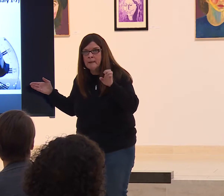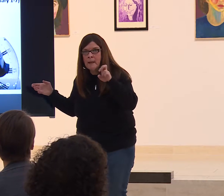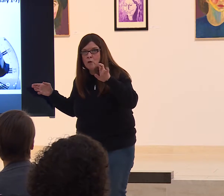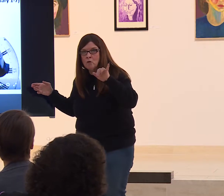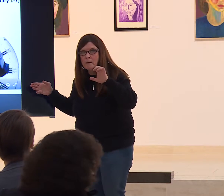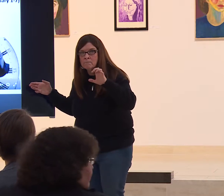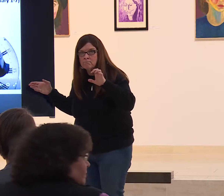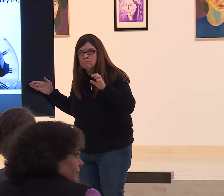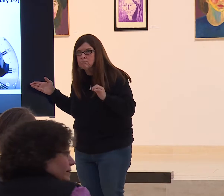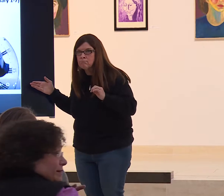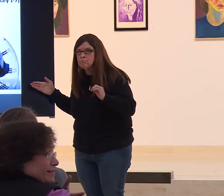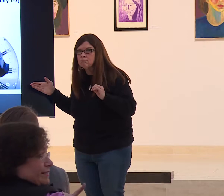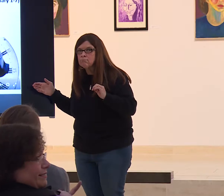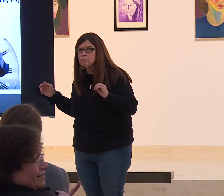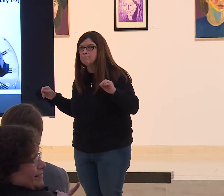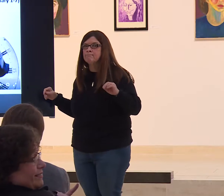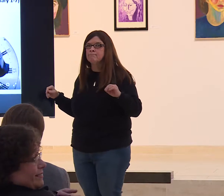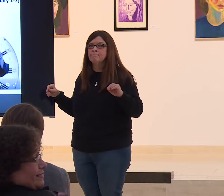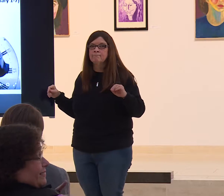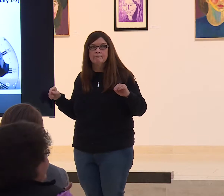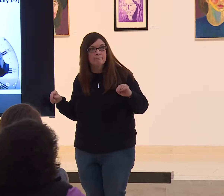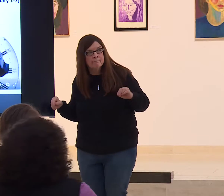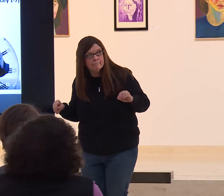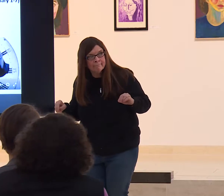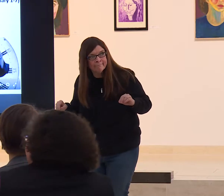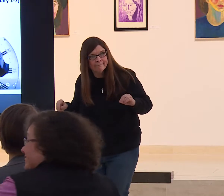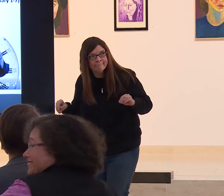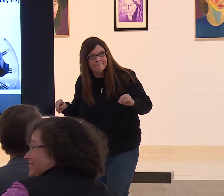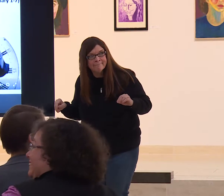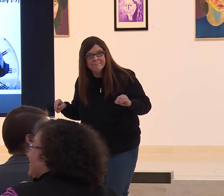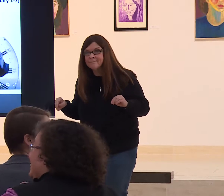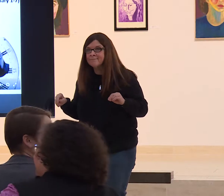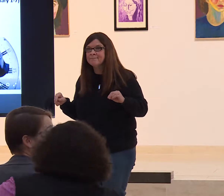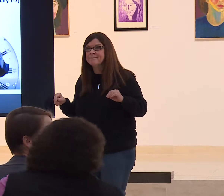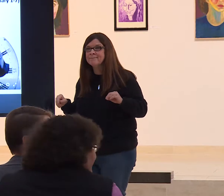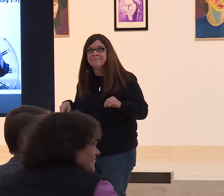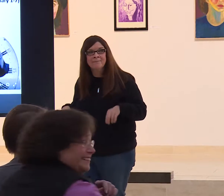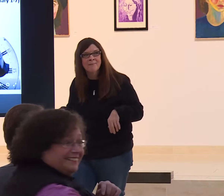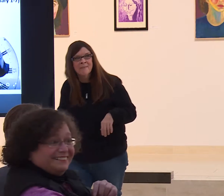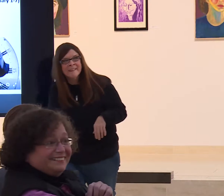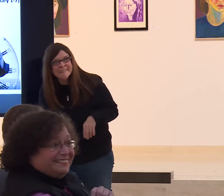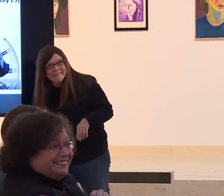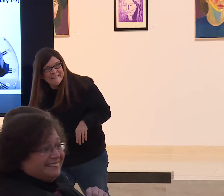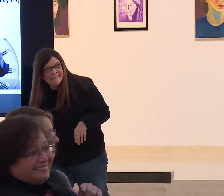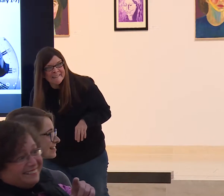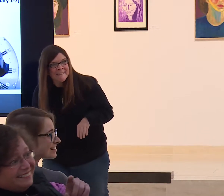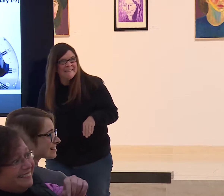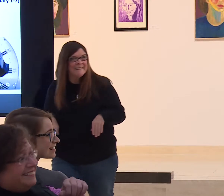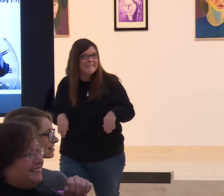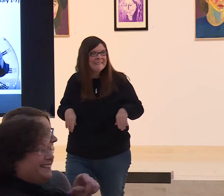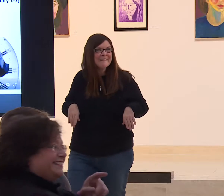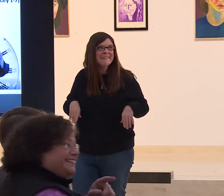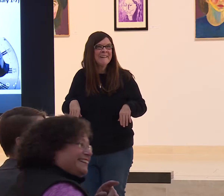I believe Eric is here with us today. He is...